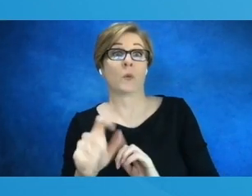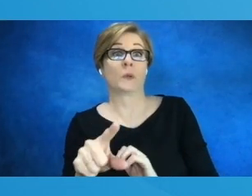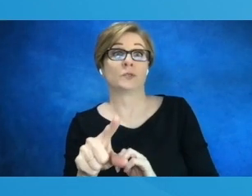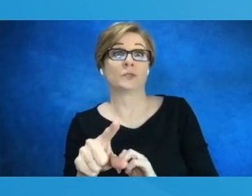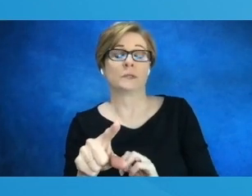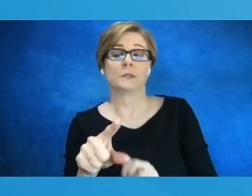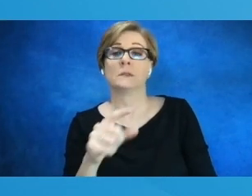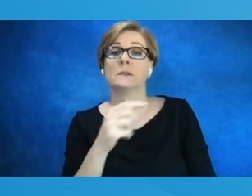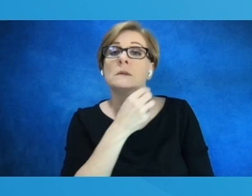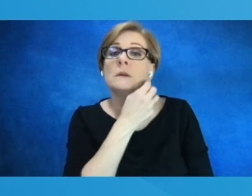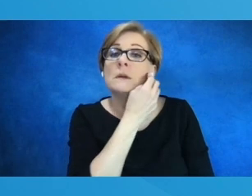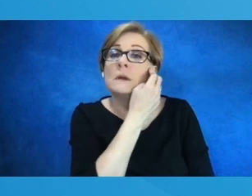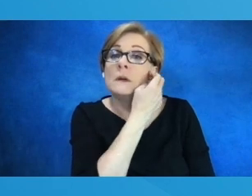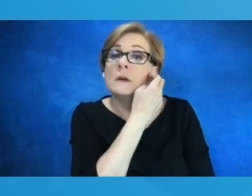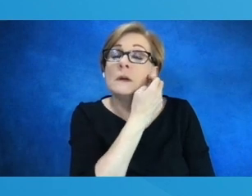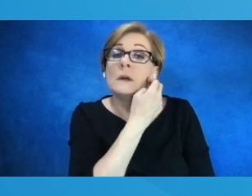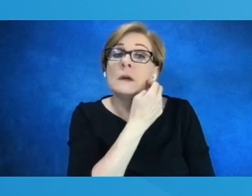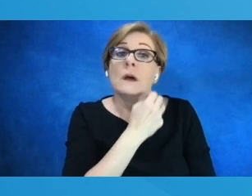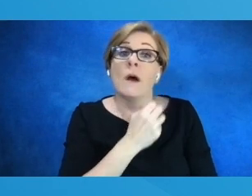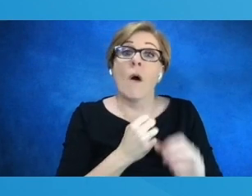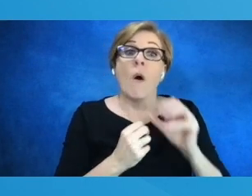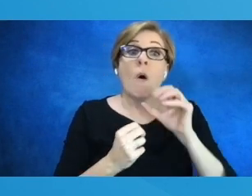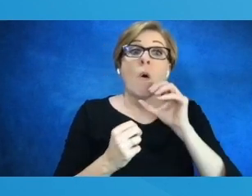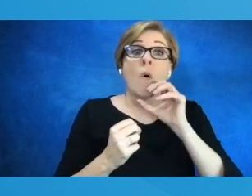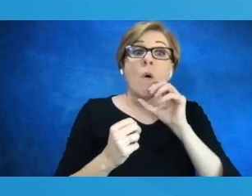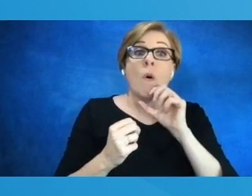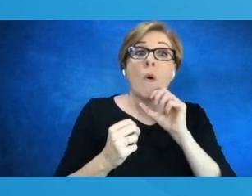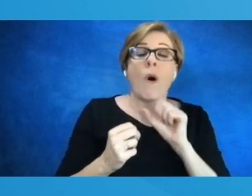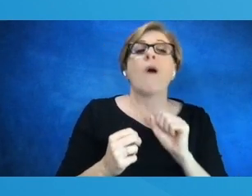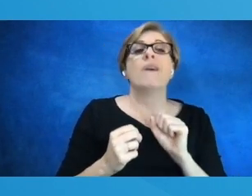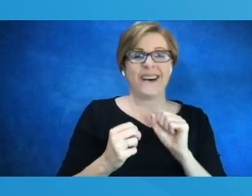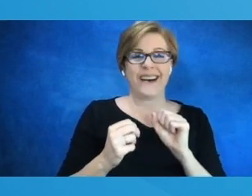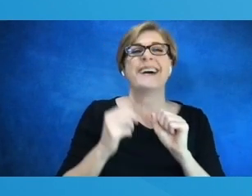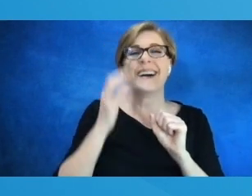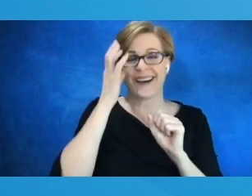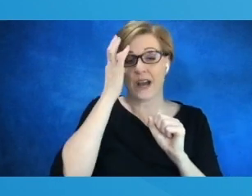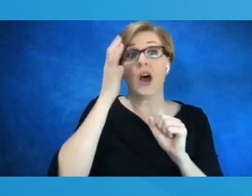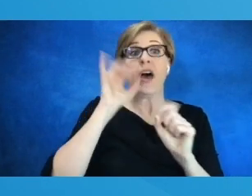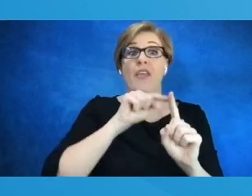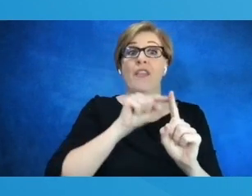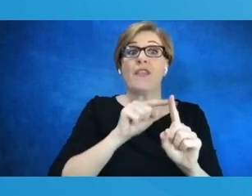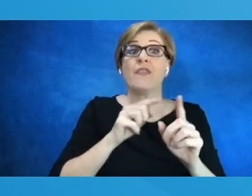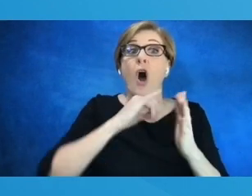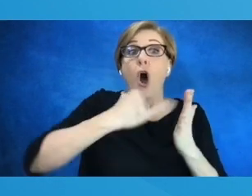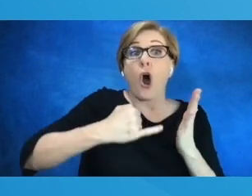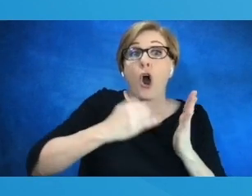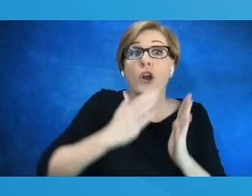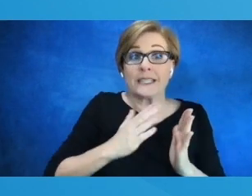Was the old pieces artists from the Union or the South? That's a great question.